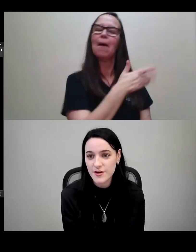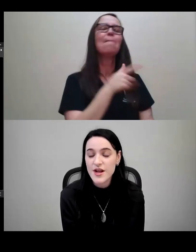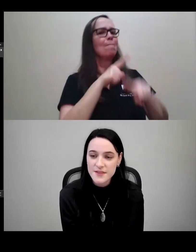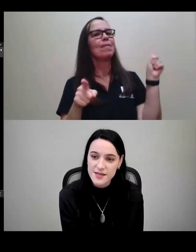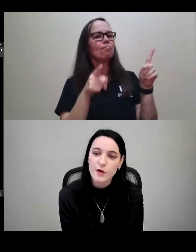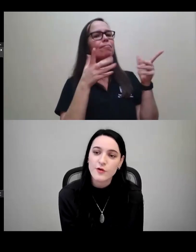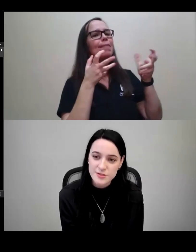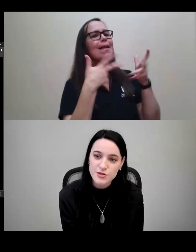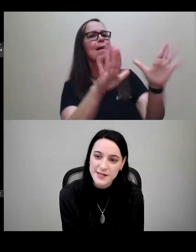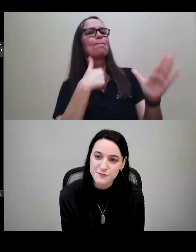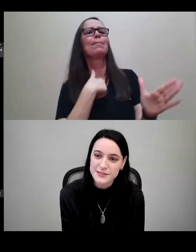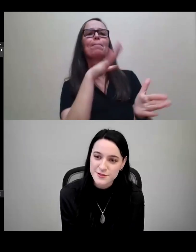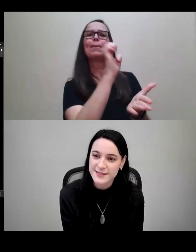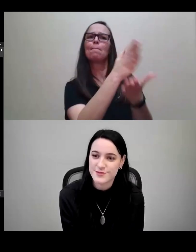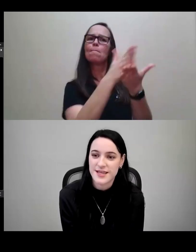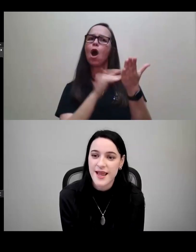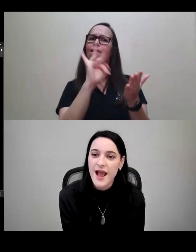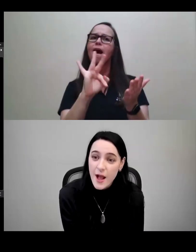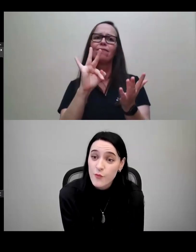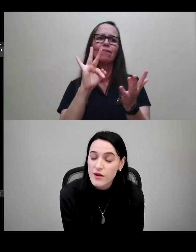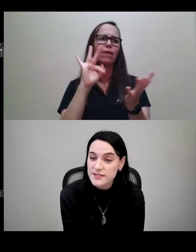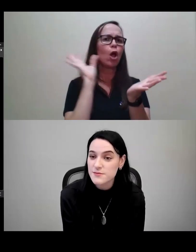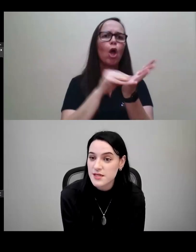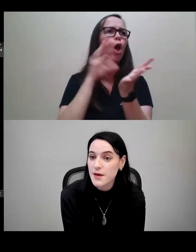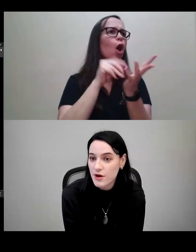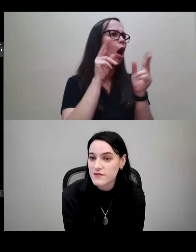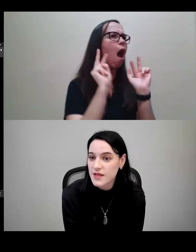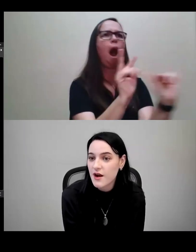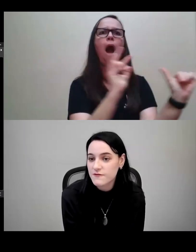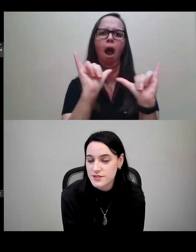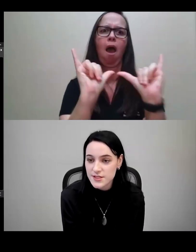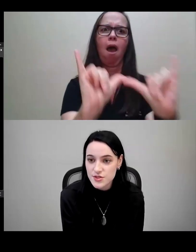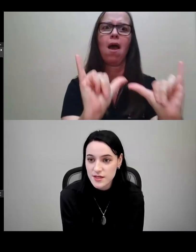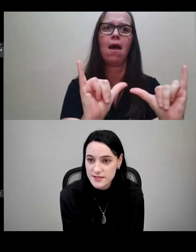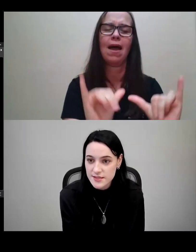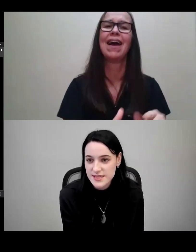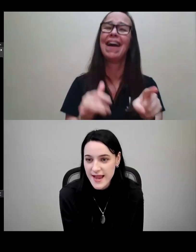even though they did always try to redirect me. I wanted to be a part of that conversation because